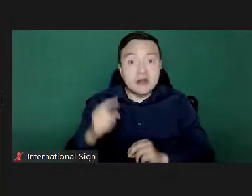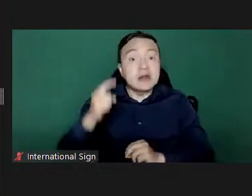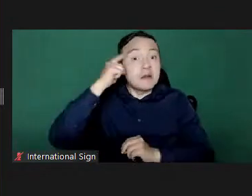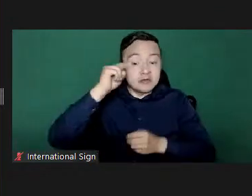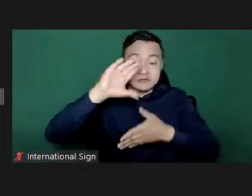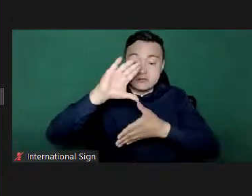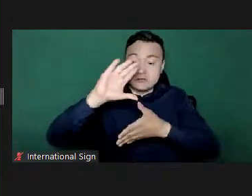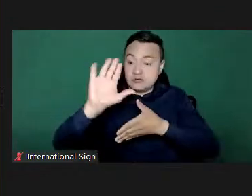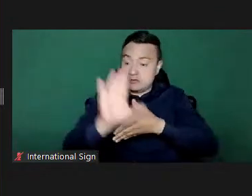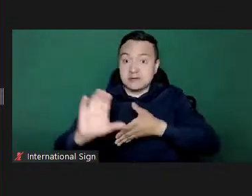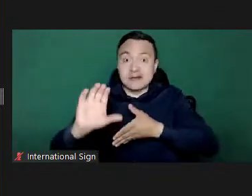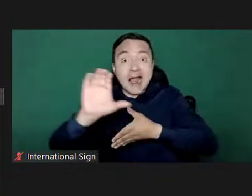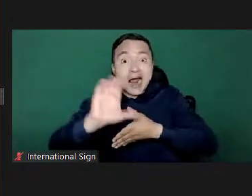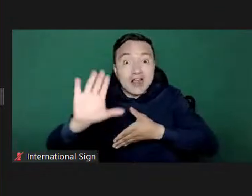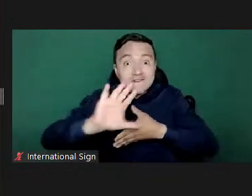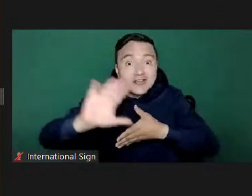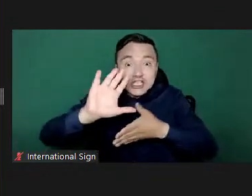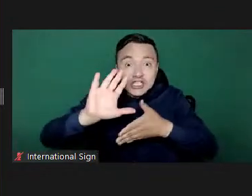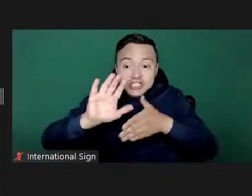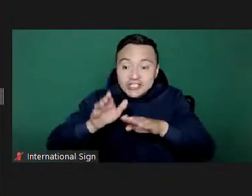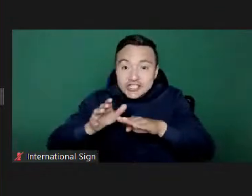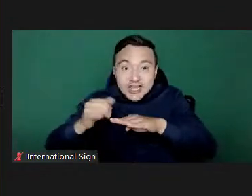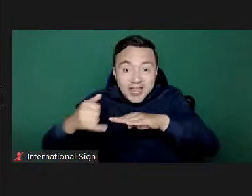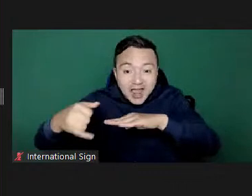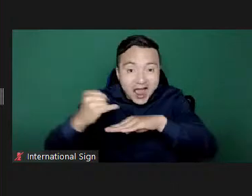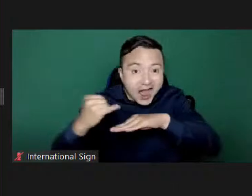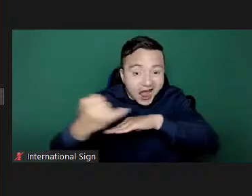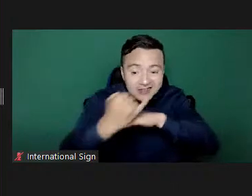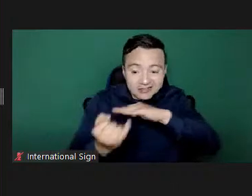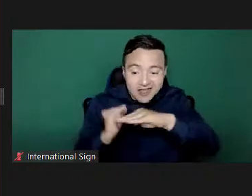major way forward, in terms of how we treat with the information